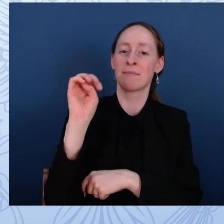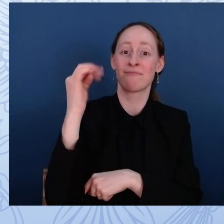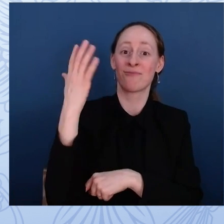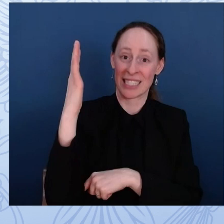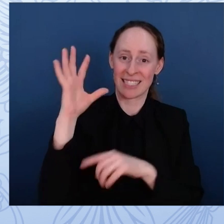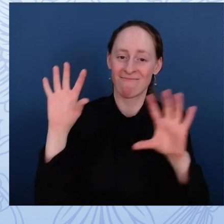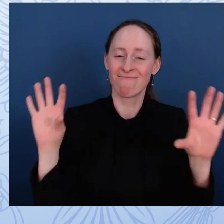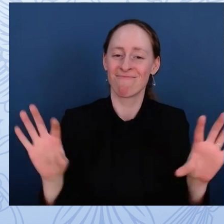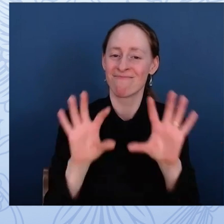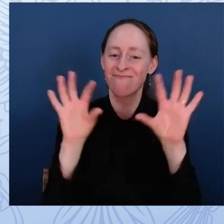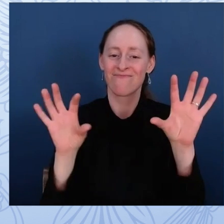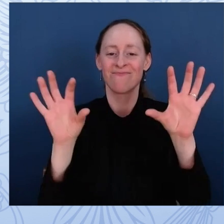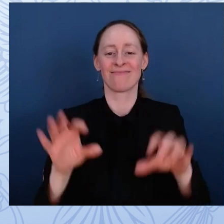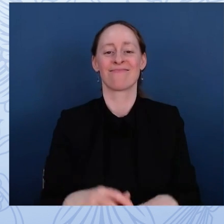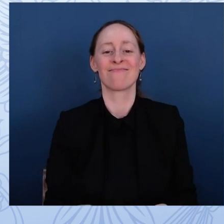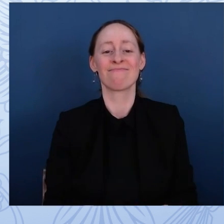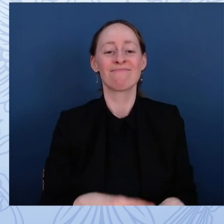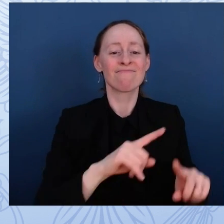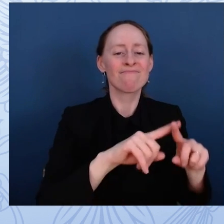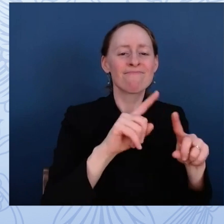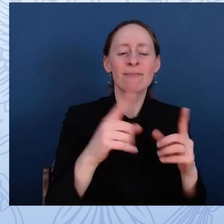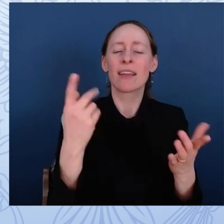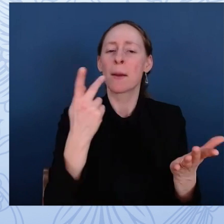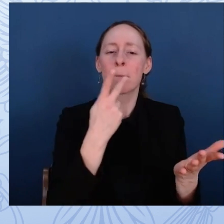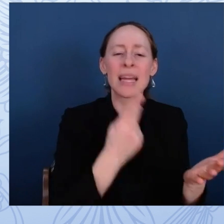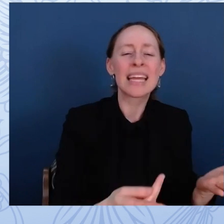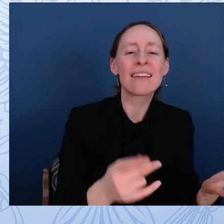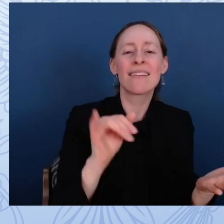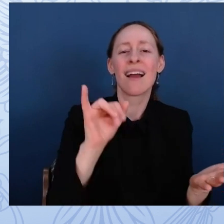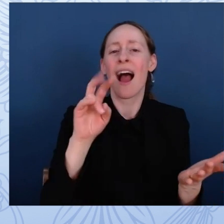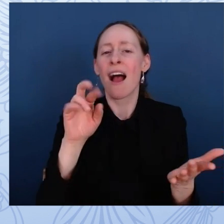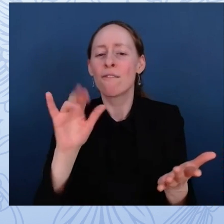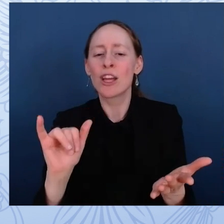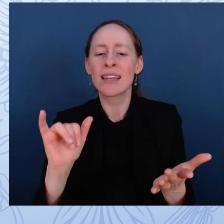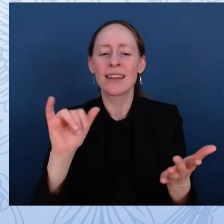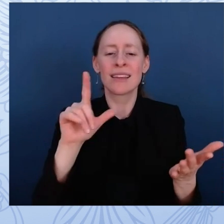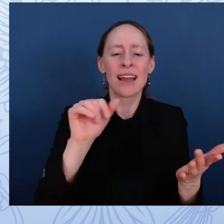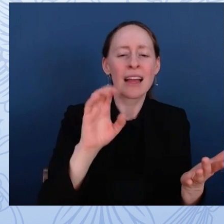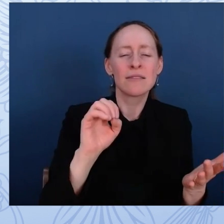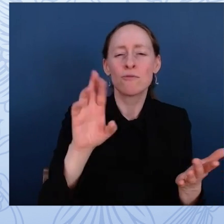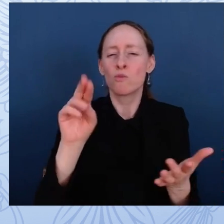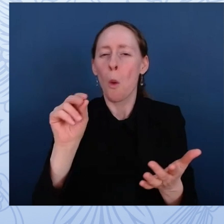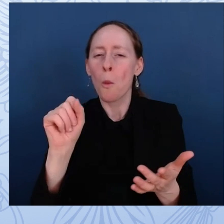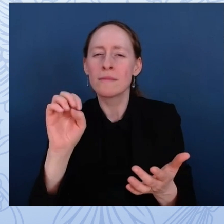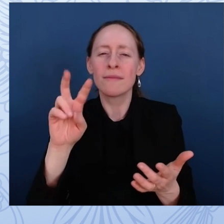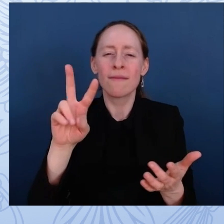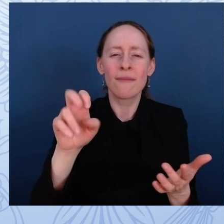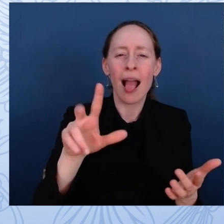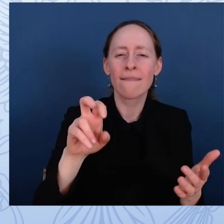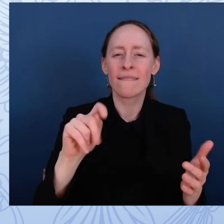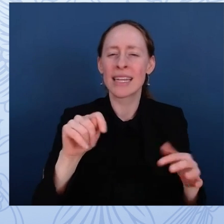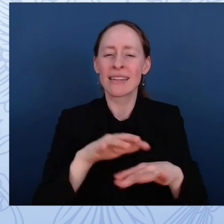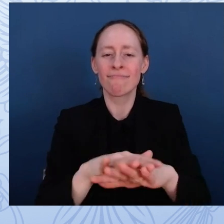pulling out the delicate design of the flowers, on the Lyndon B Johnson State Service China.